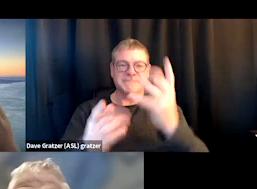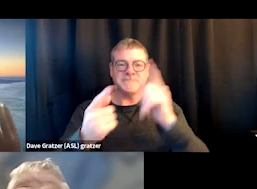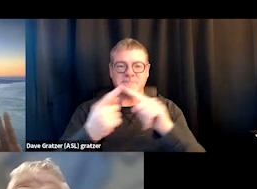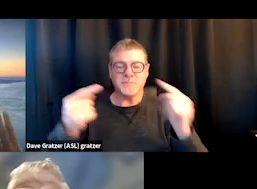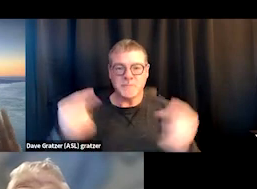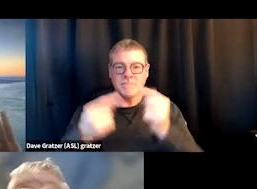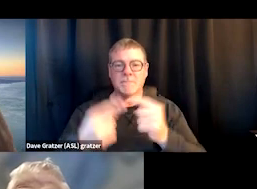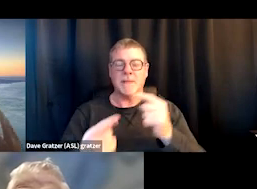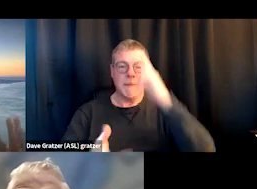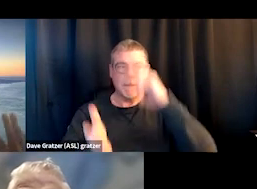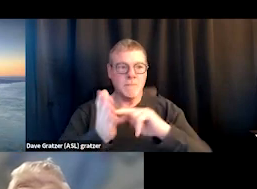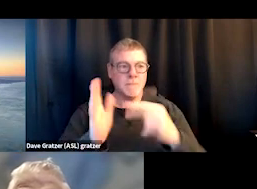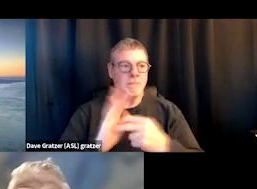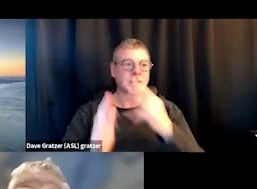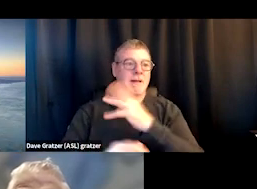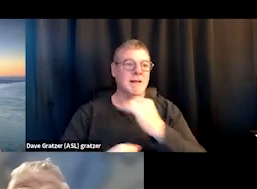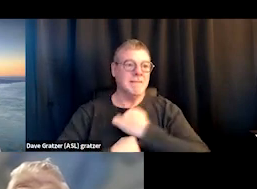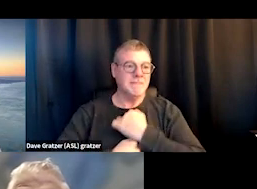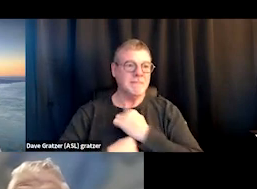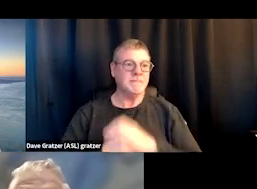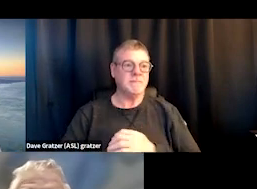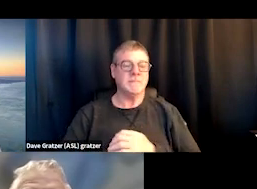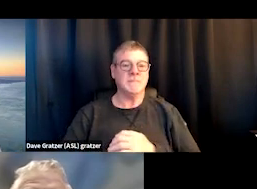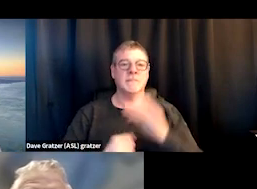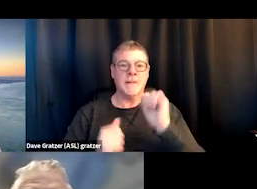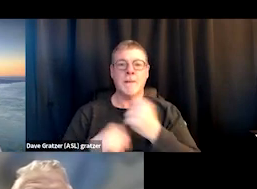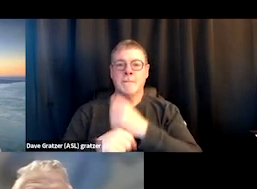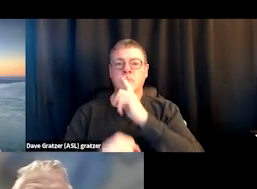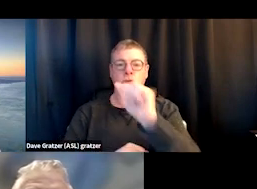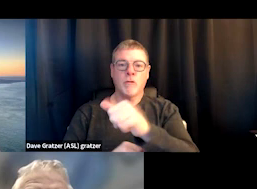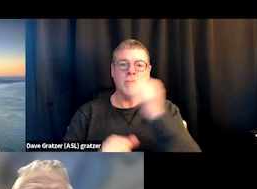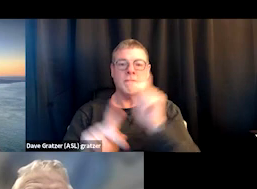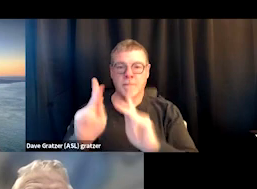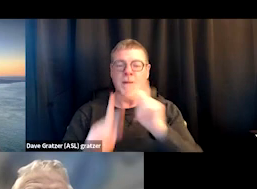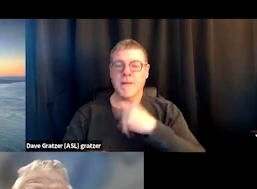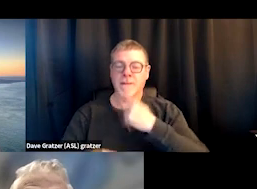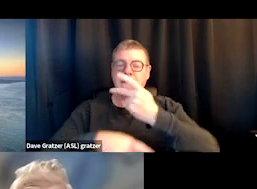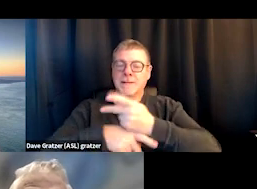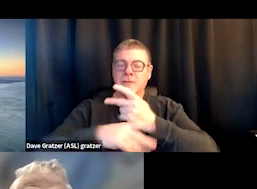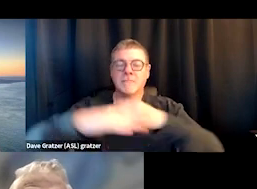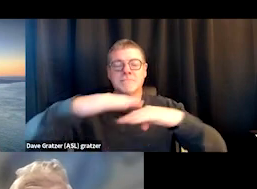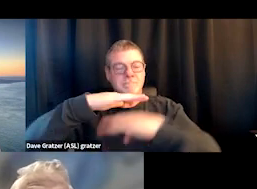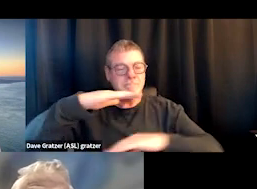and love to make sure that others have care, fundamental care in all of the ways.